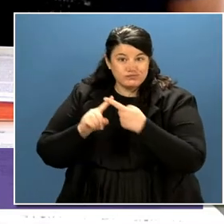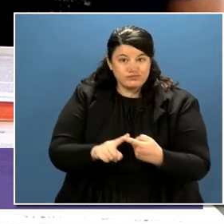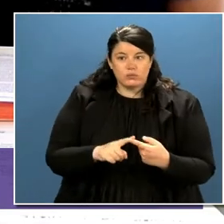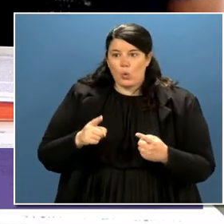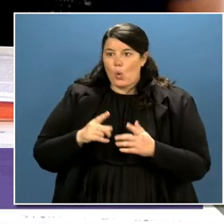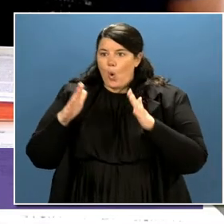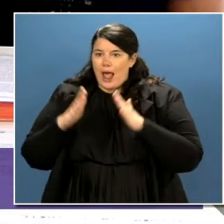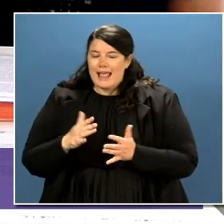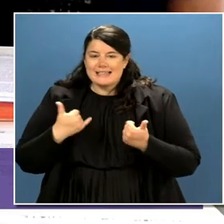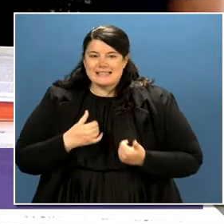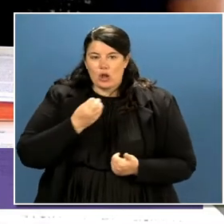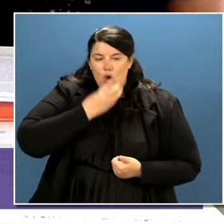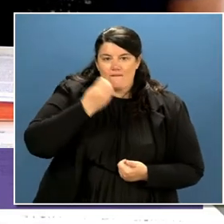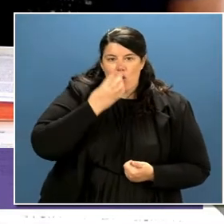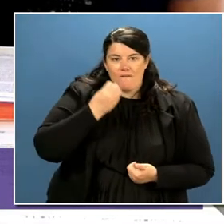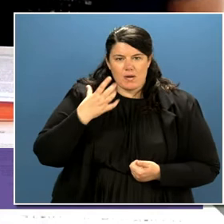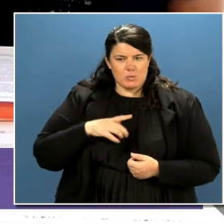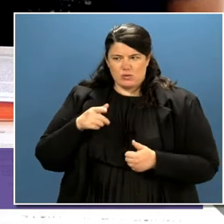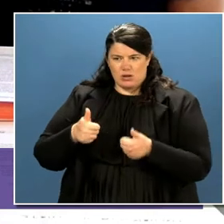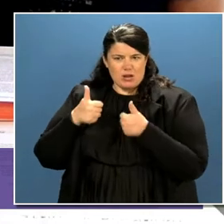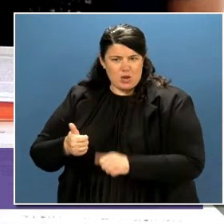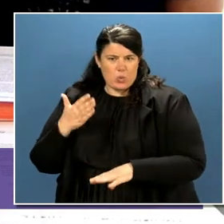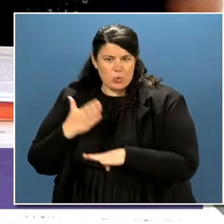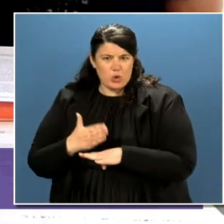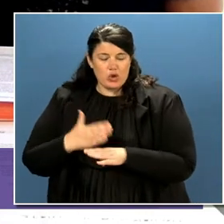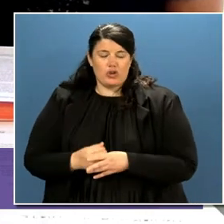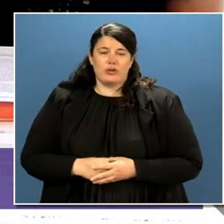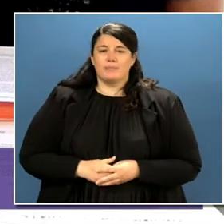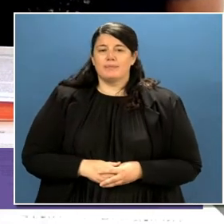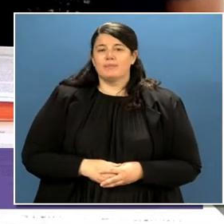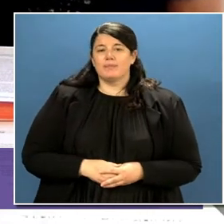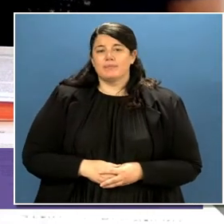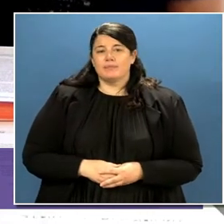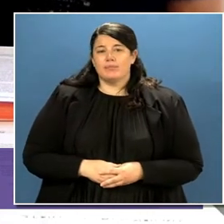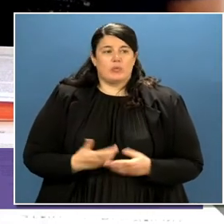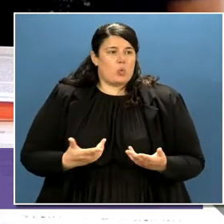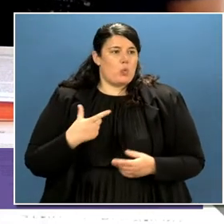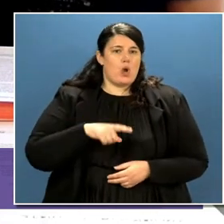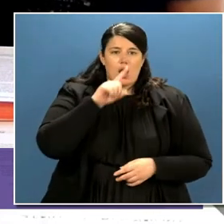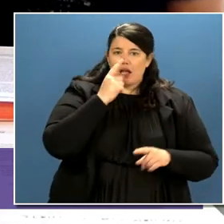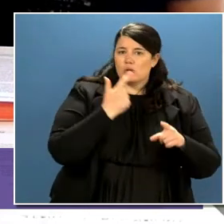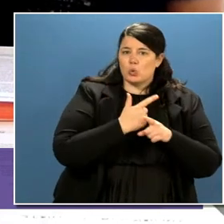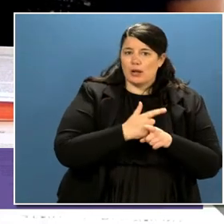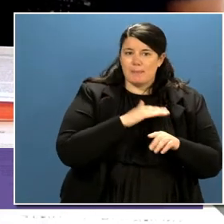they take because they make such great employees?" And then on the flip side, "Why can't we talk about what customers or what a